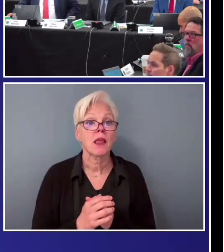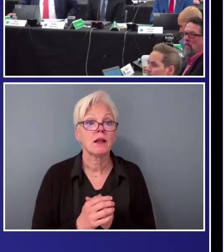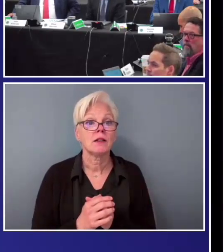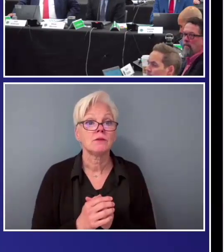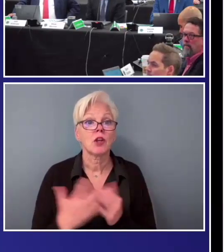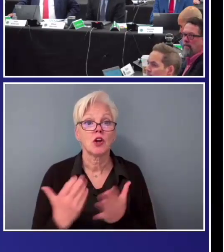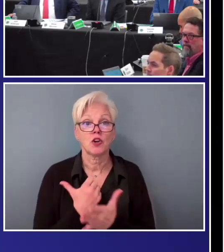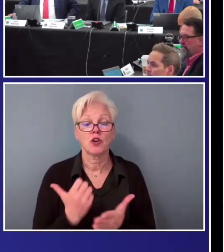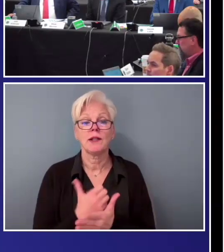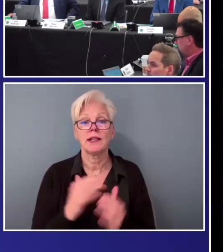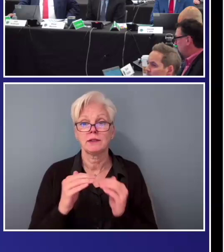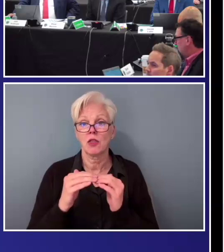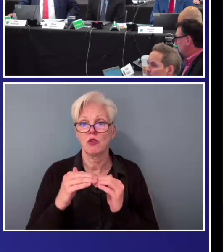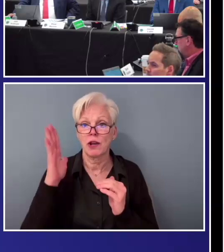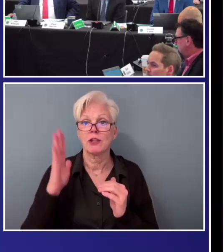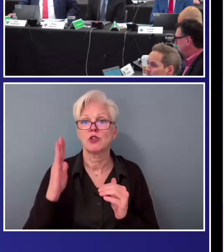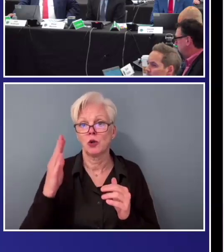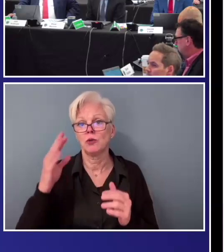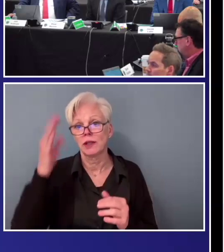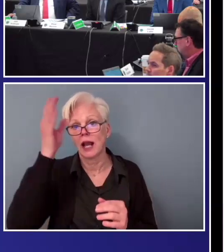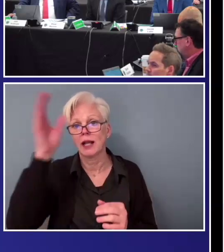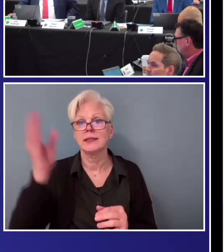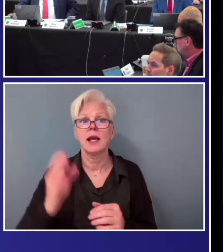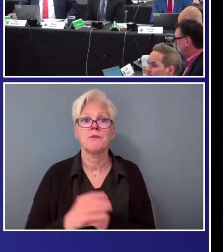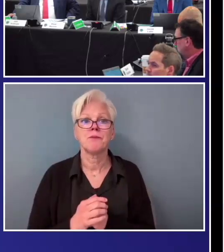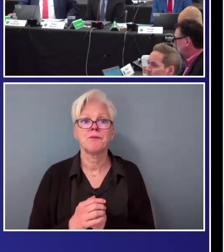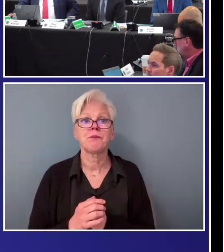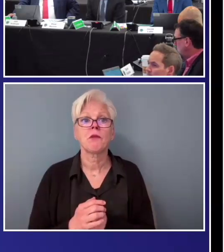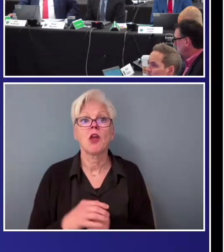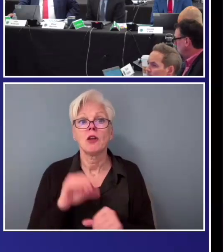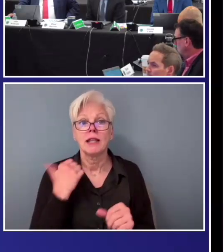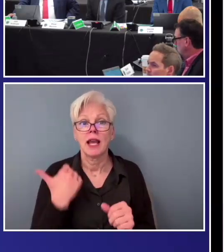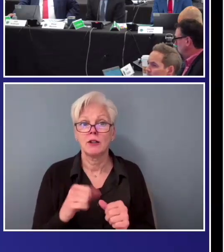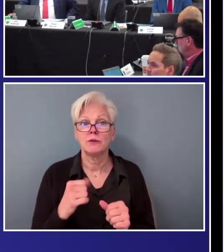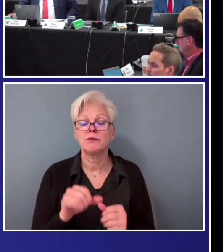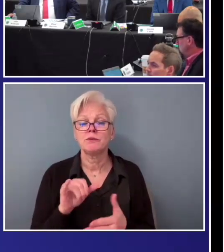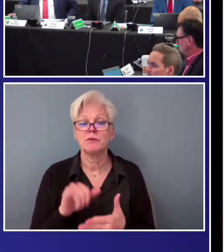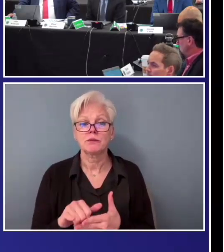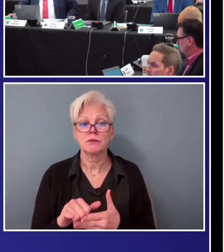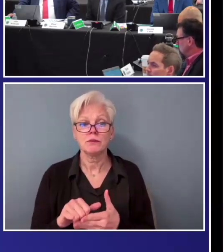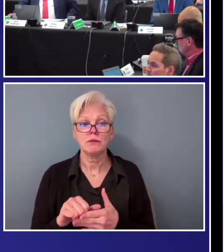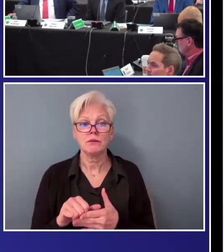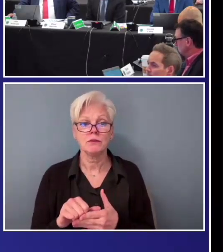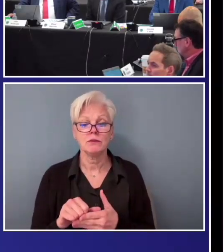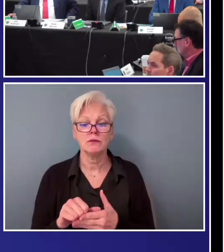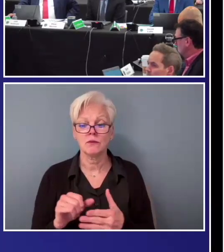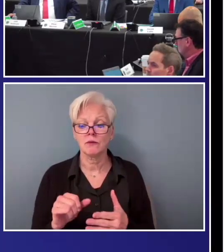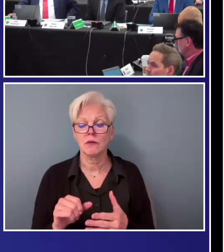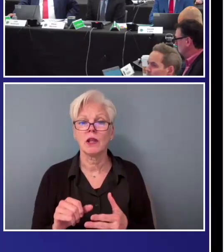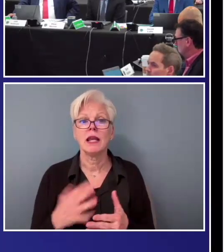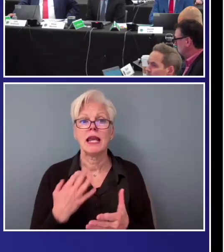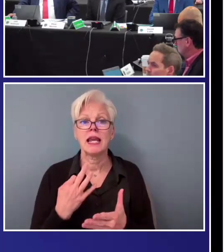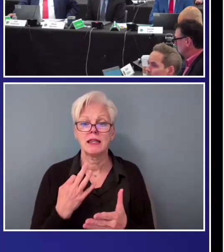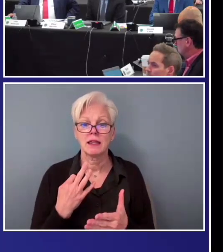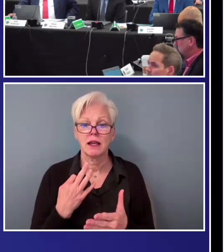earnings threshold concept. So keep in mind that the -- in the, in the, the financial value transparency Gainful Employment